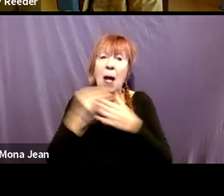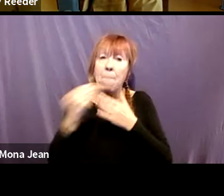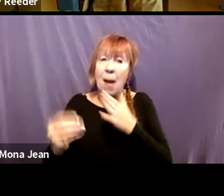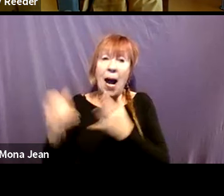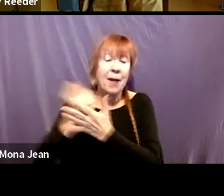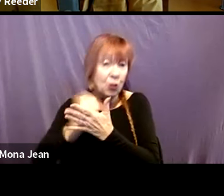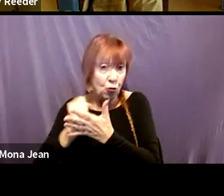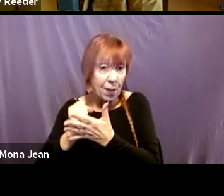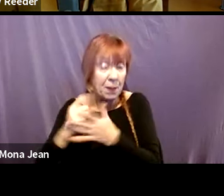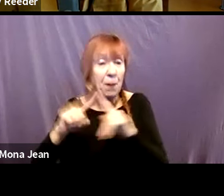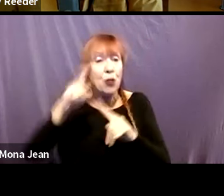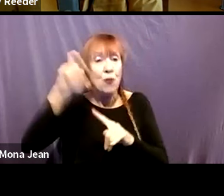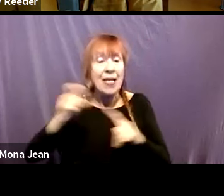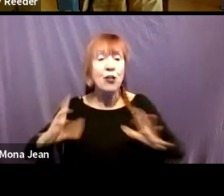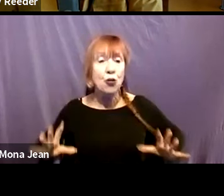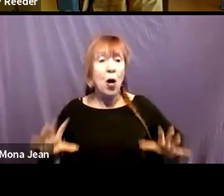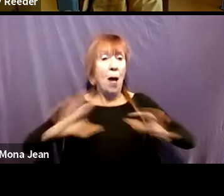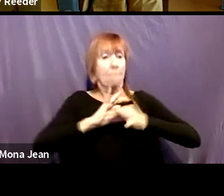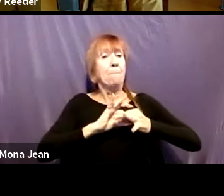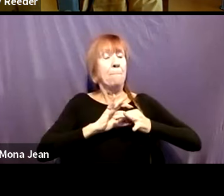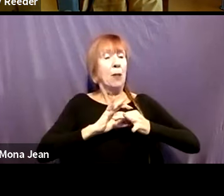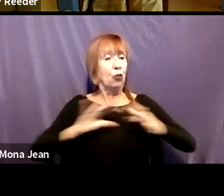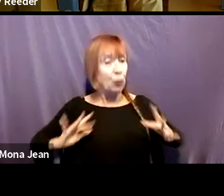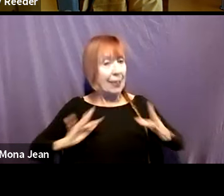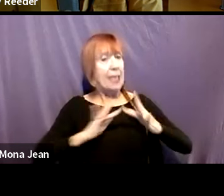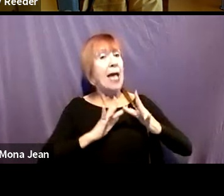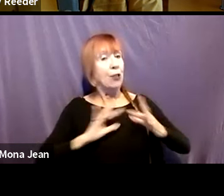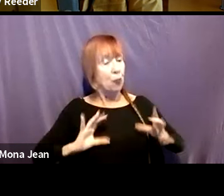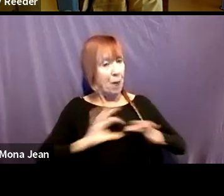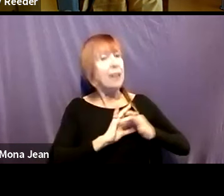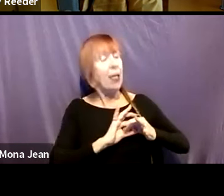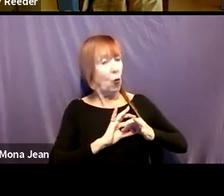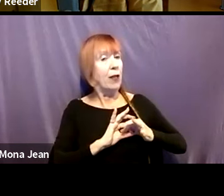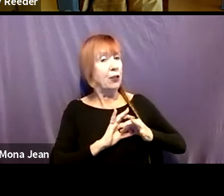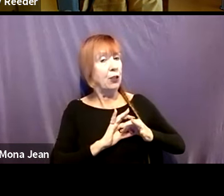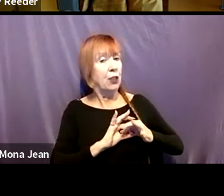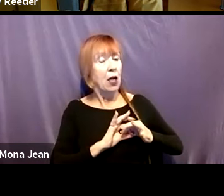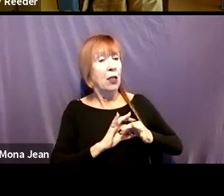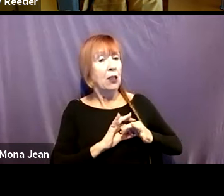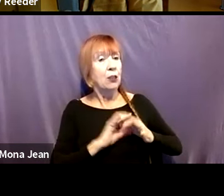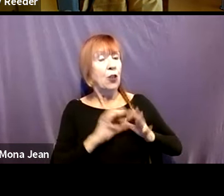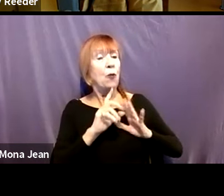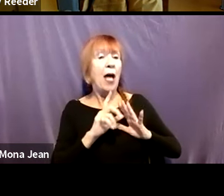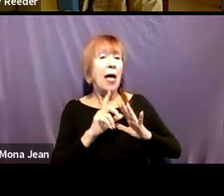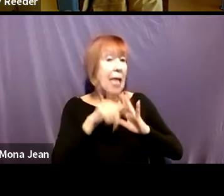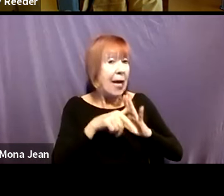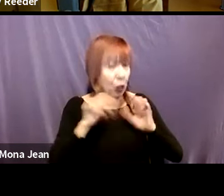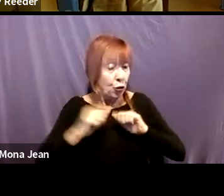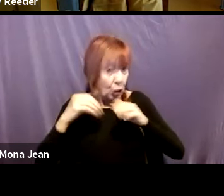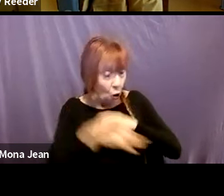so that you can come back later on with something else, and something different. So it's being in a room, whether you sell your pitches or not,